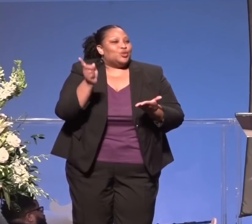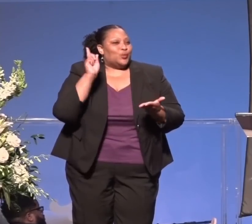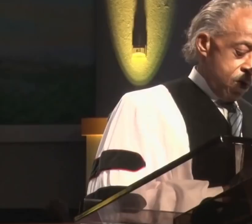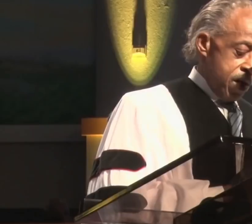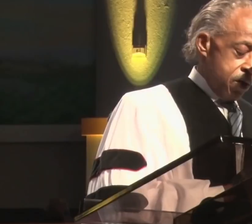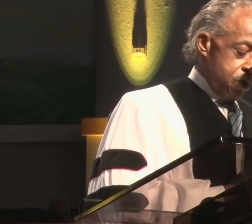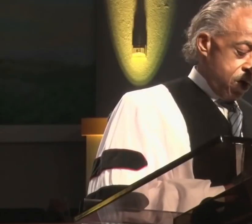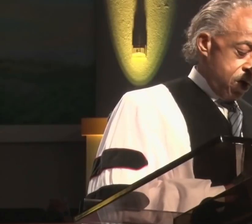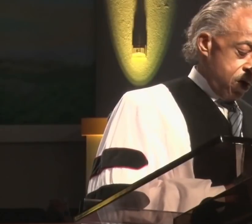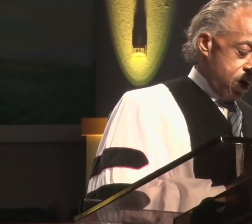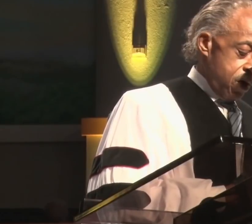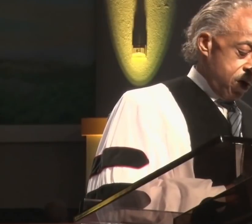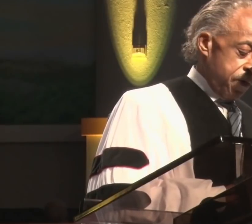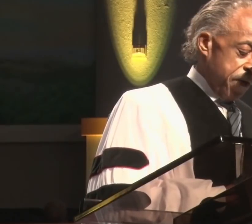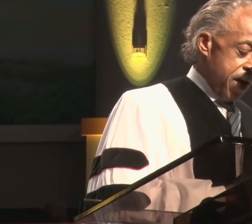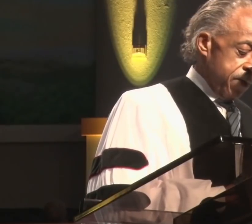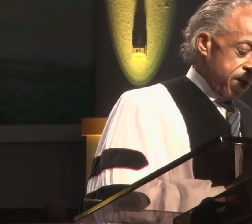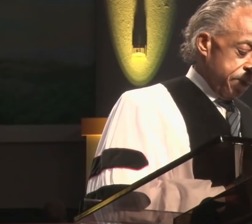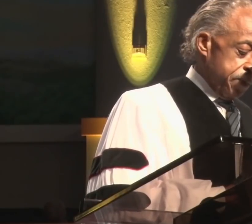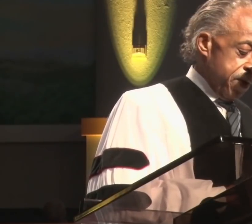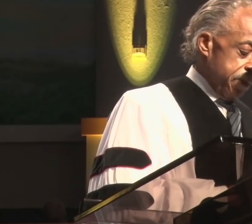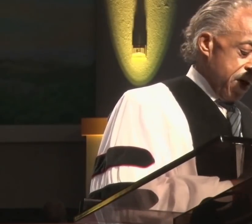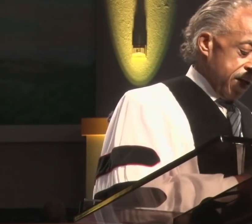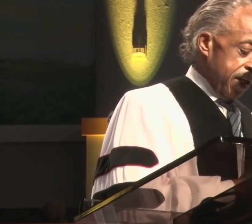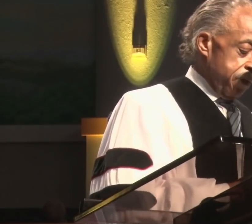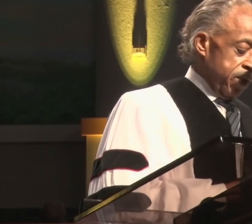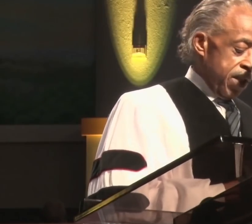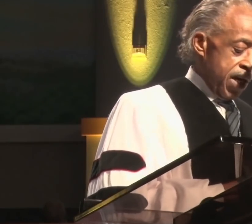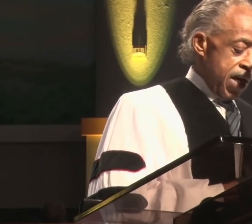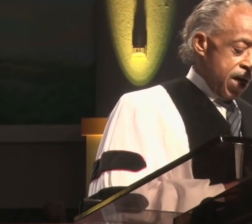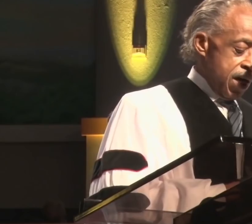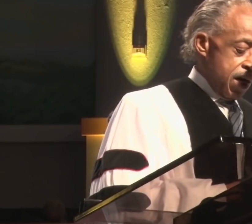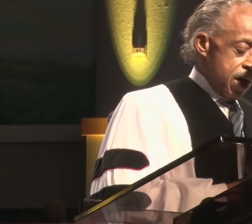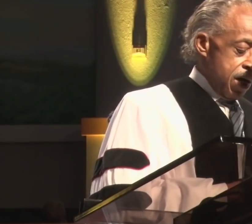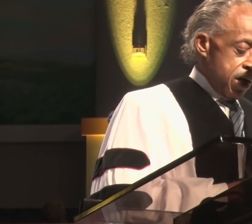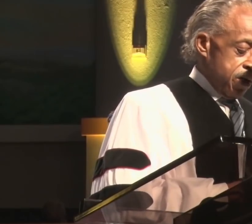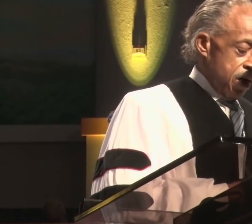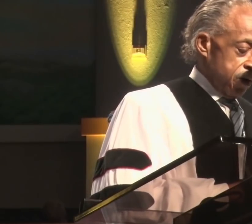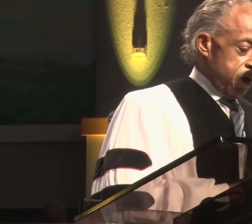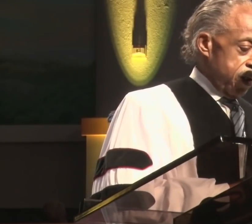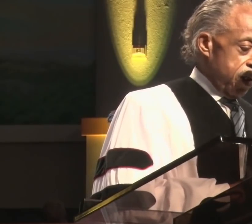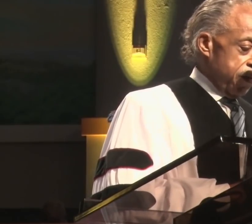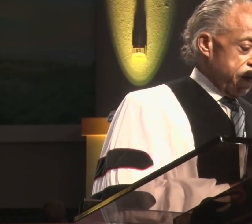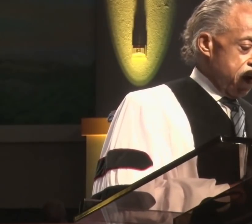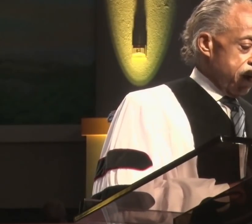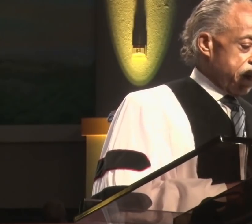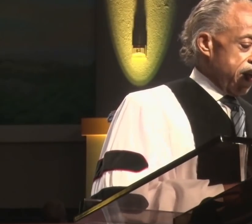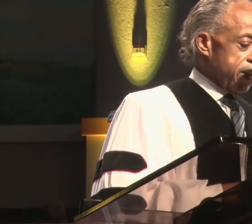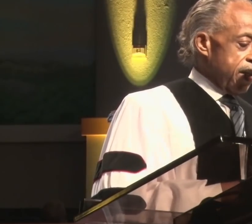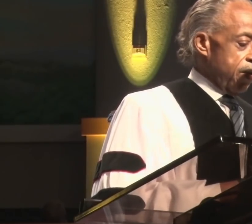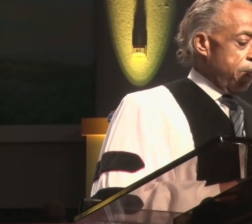THAT’S WHAT FAMILIES ARE. BUT I’VE ALSO SEEN THEM IN LIGHT MOMENTS.